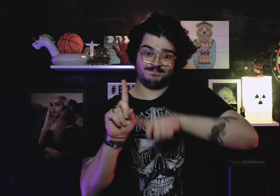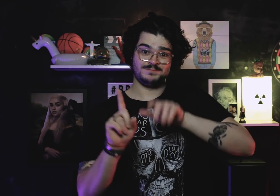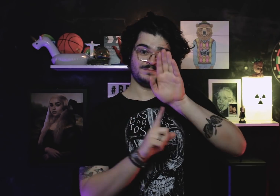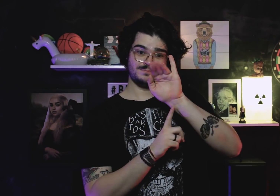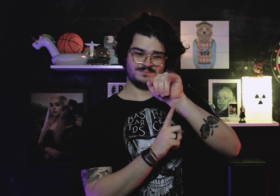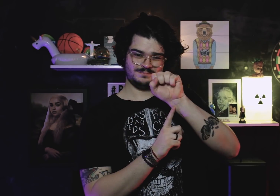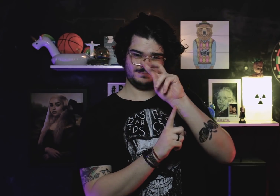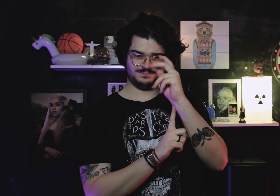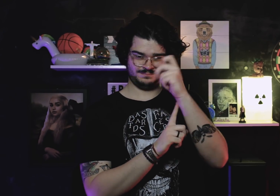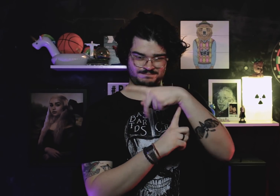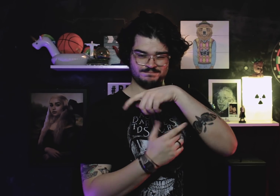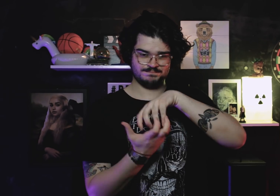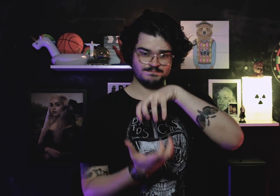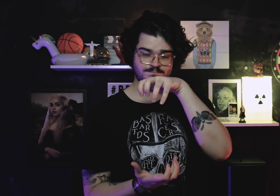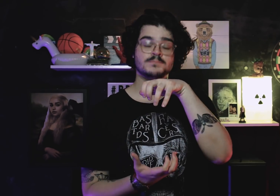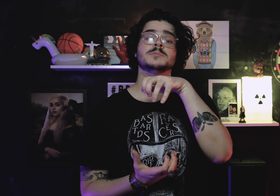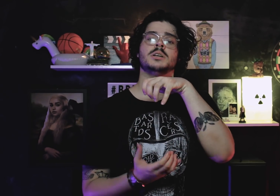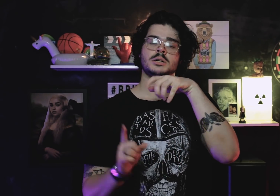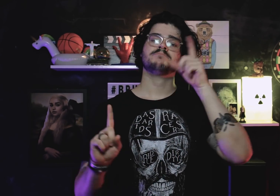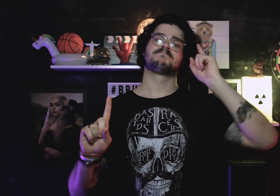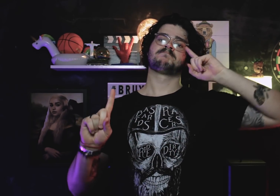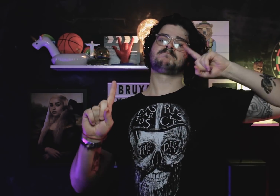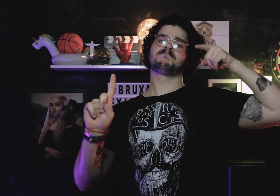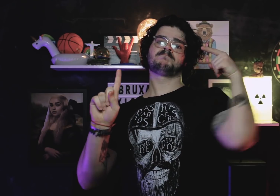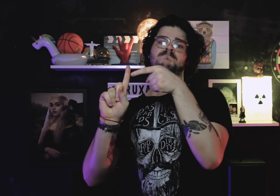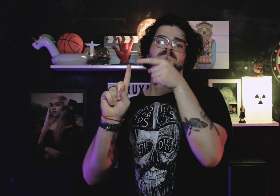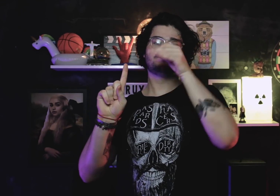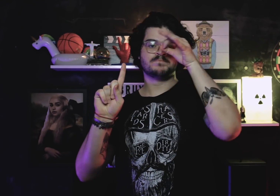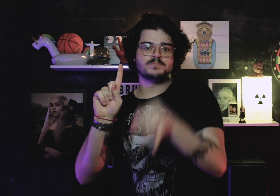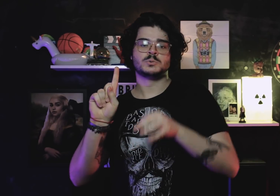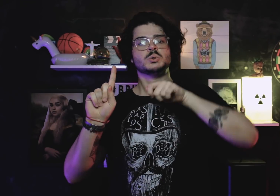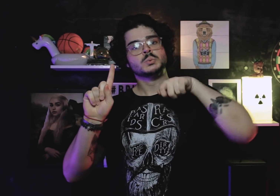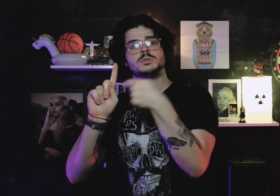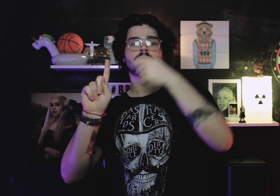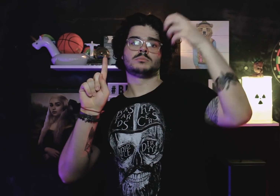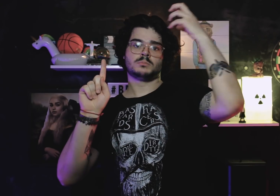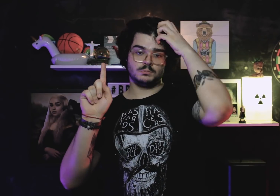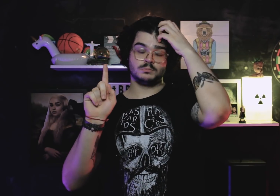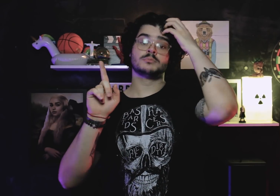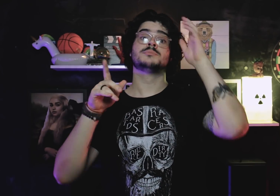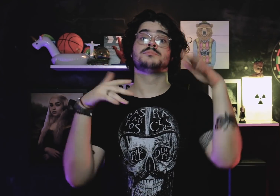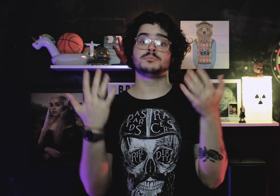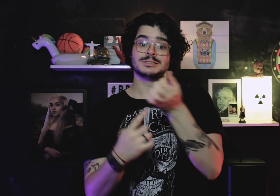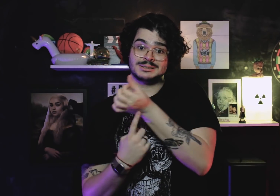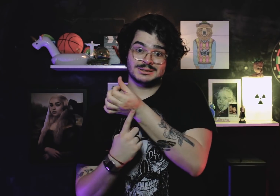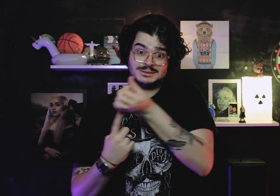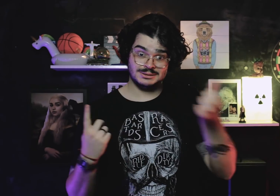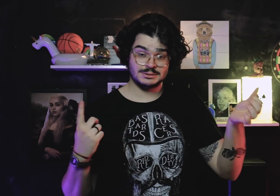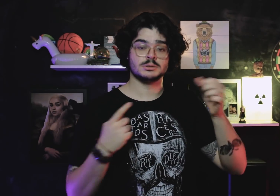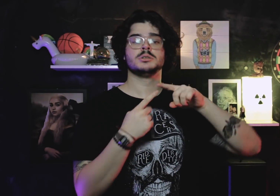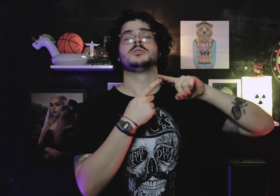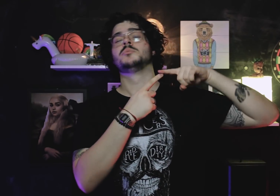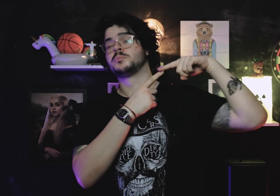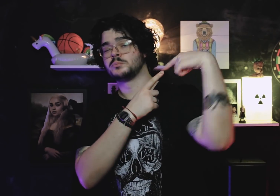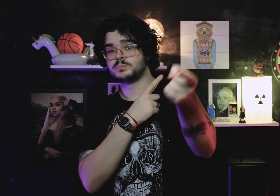Bishop was found guilty, and six weeks after the charge